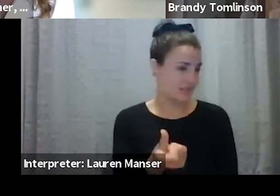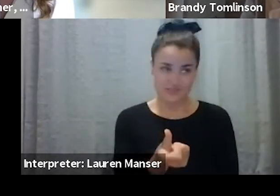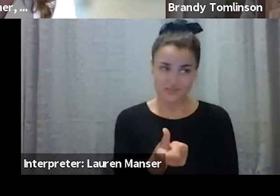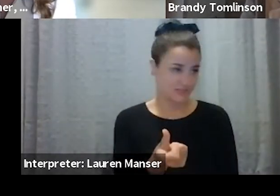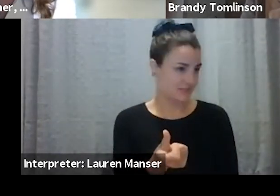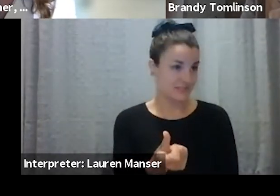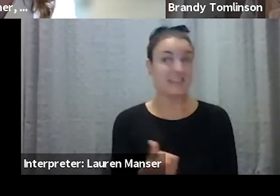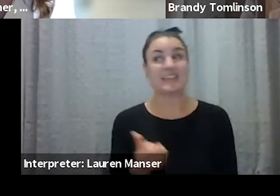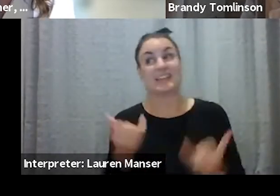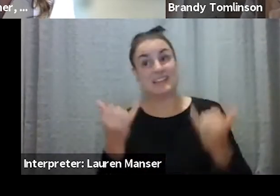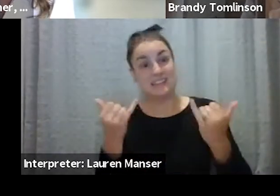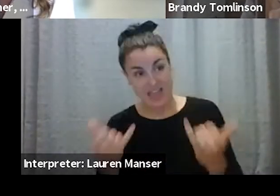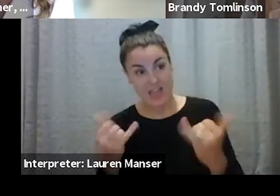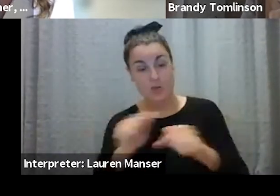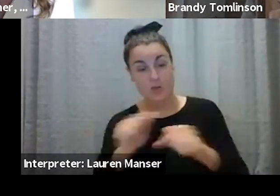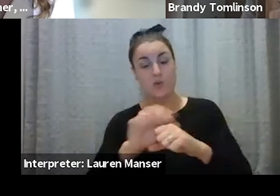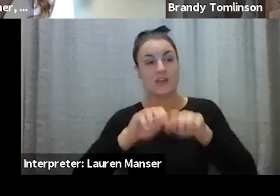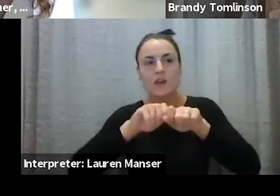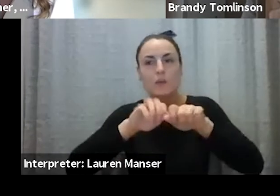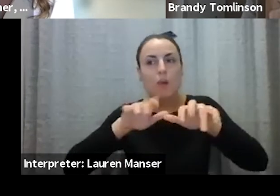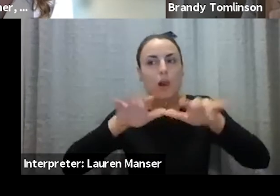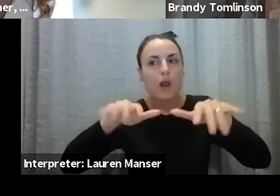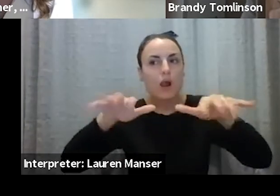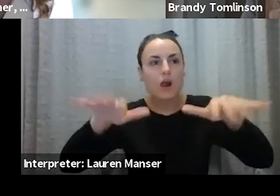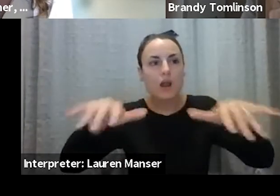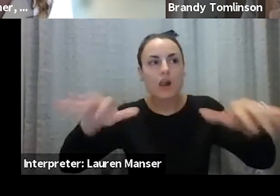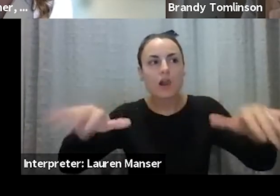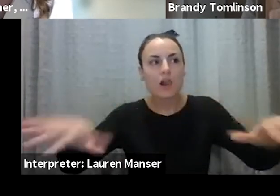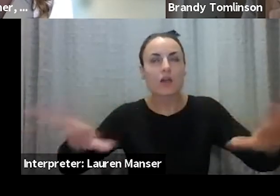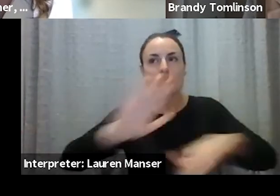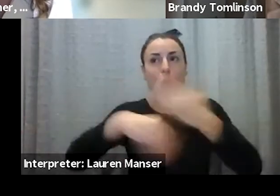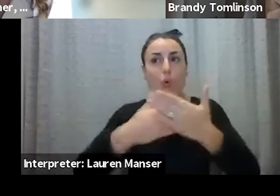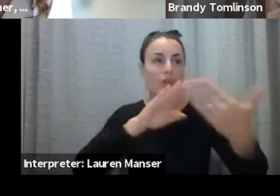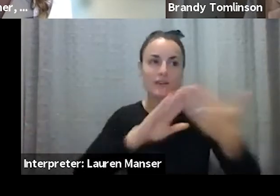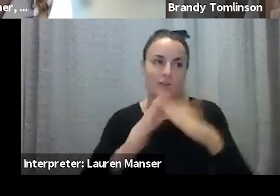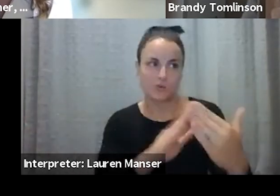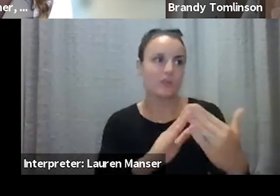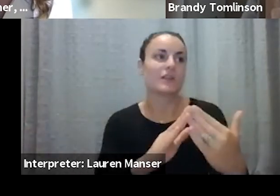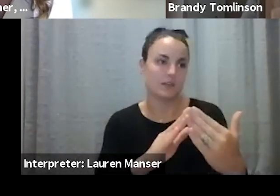in a very different way, and how has that really... What have we learned about it,